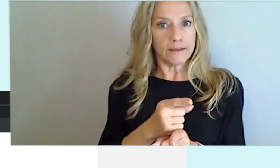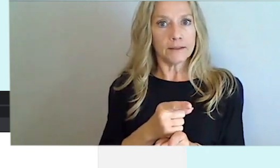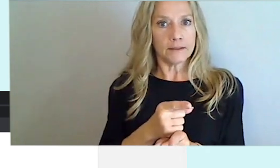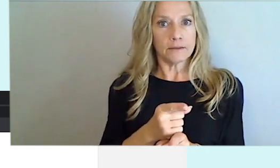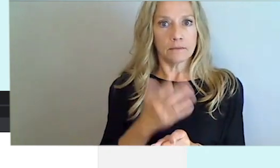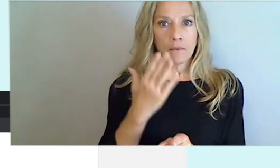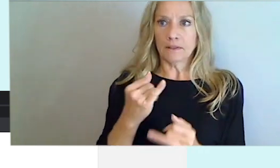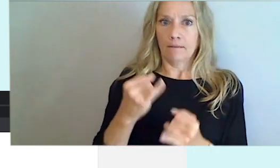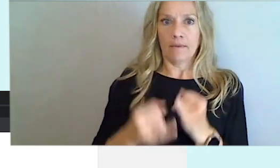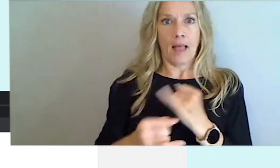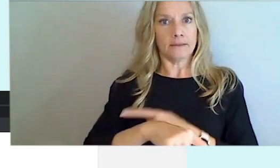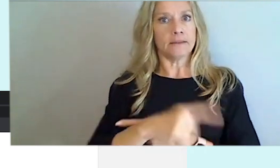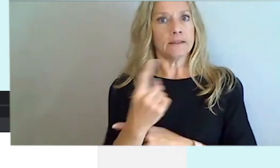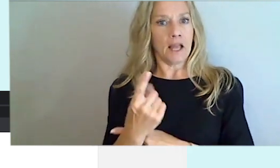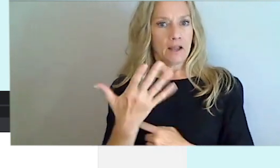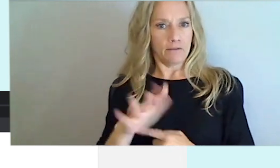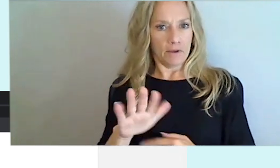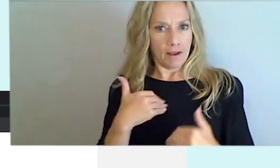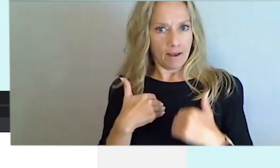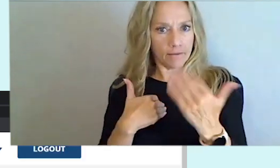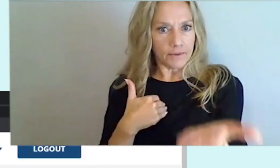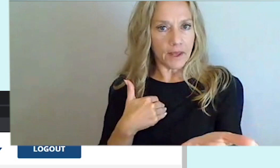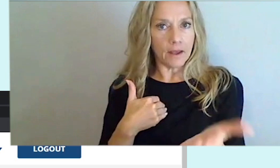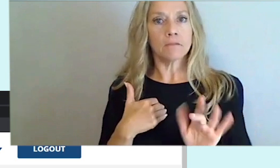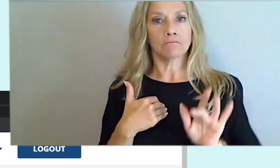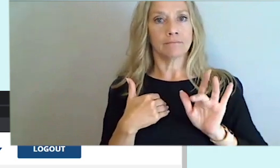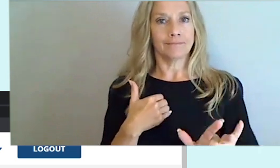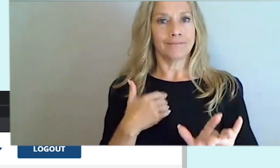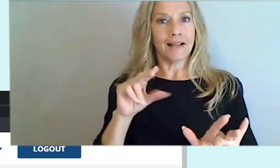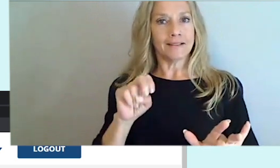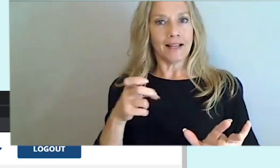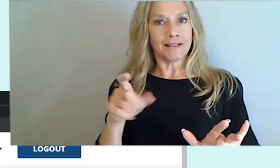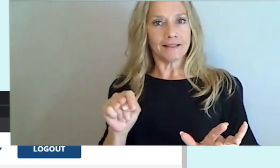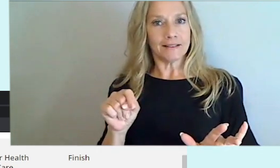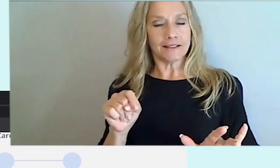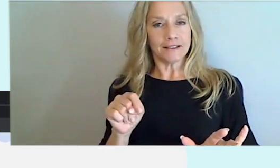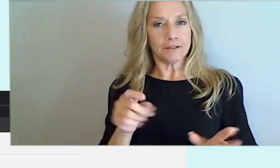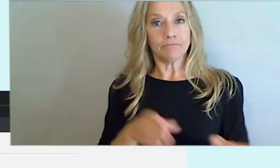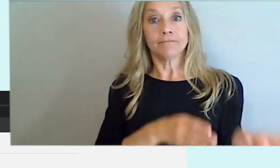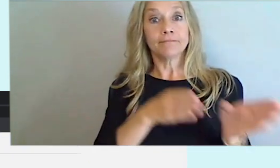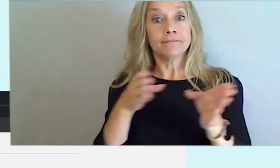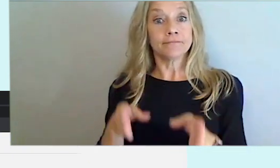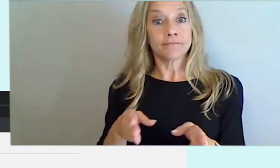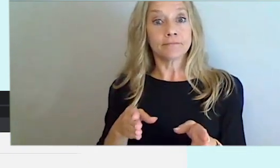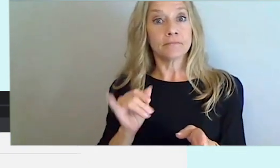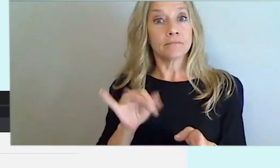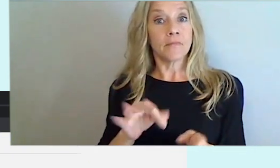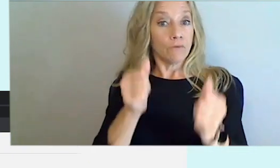Click next to return to the summary page. If all information is correct, you should click next